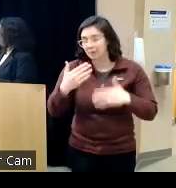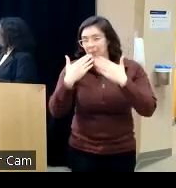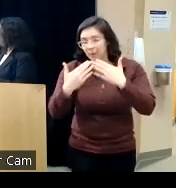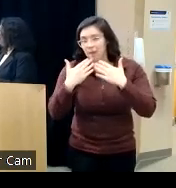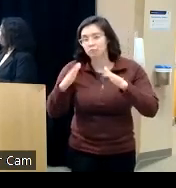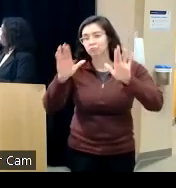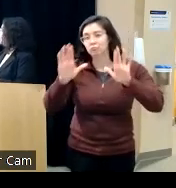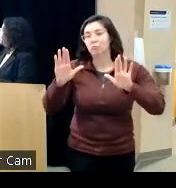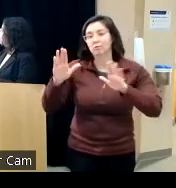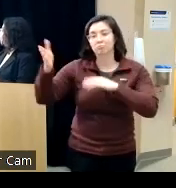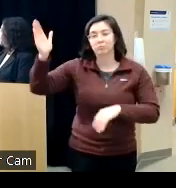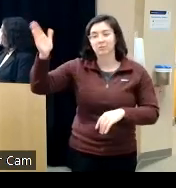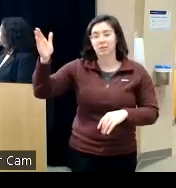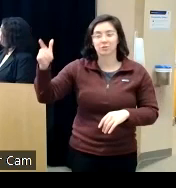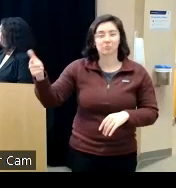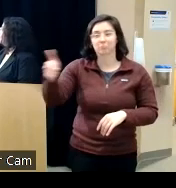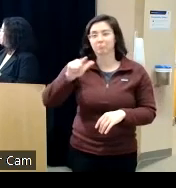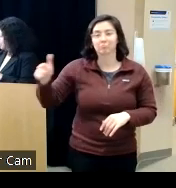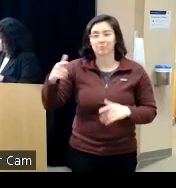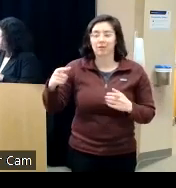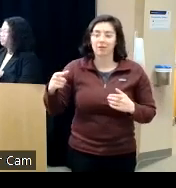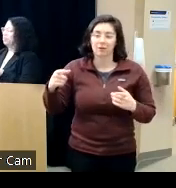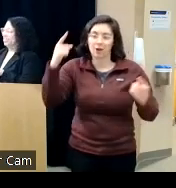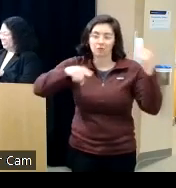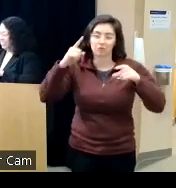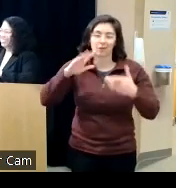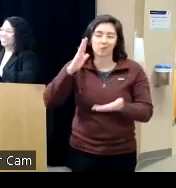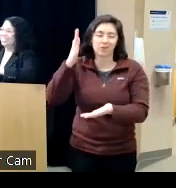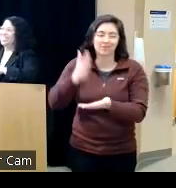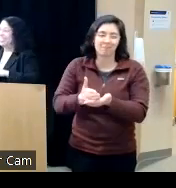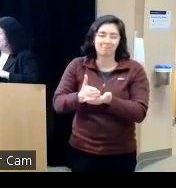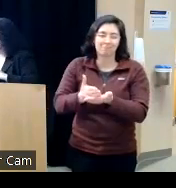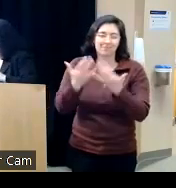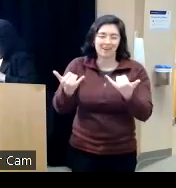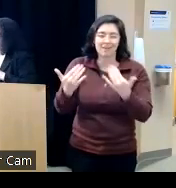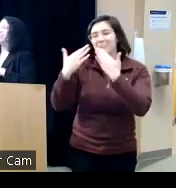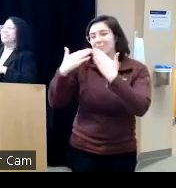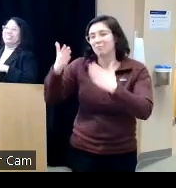wonderful presentation I know we all do the same we'll stop now thank you Dr Quinn thank you all